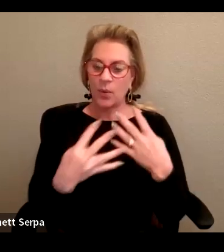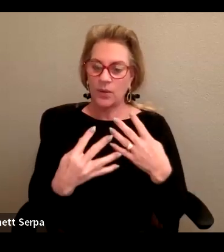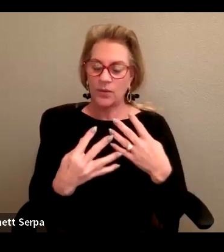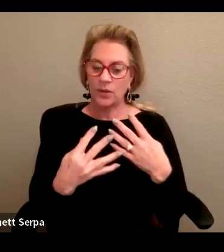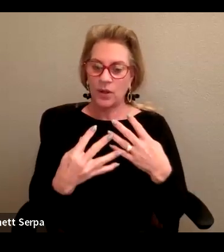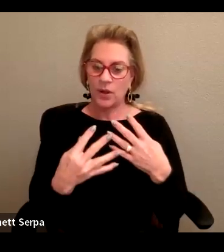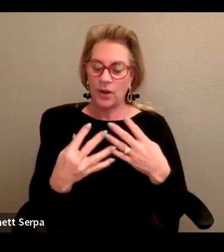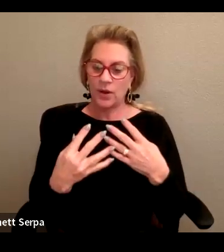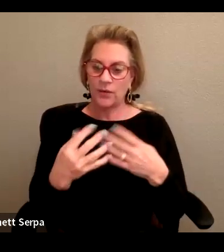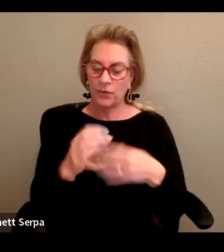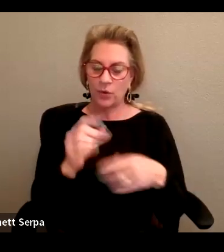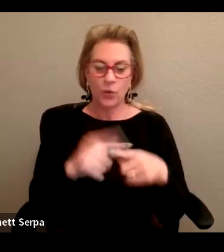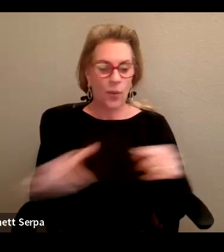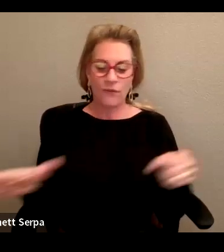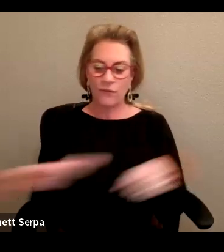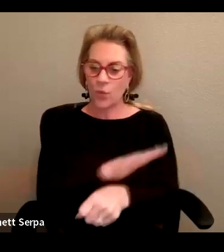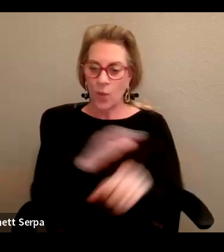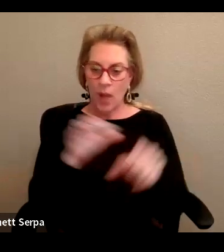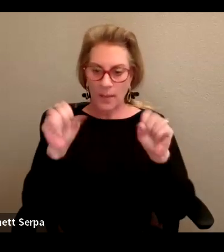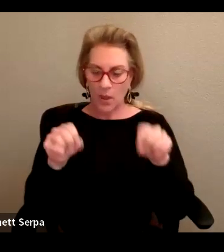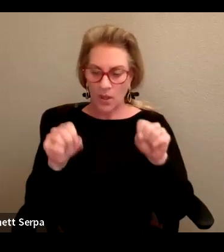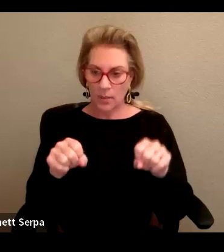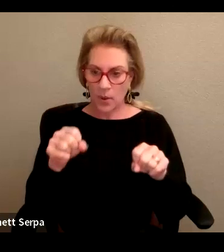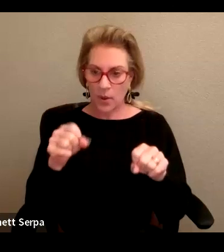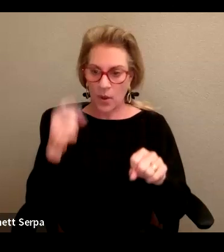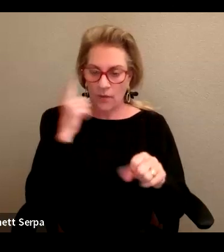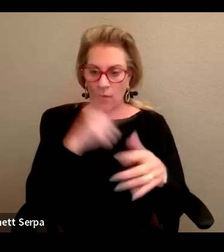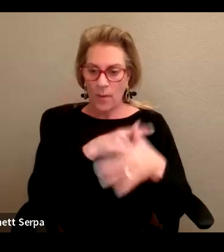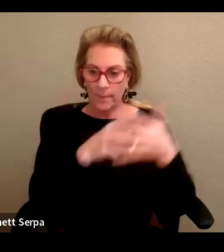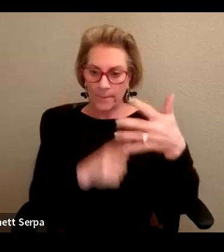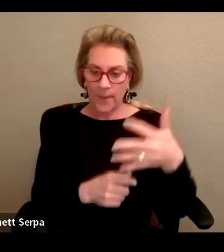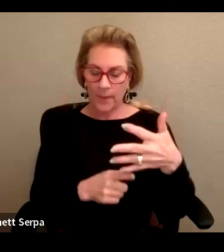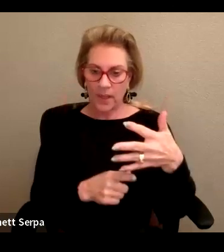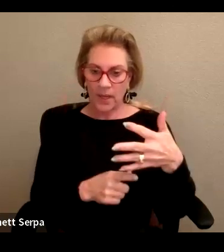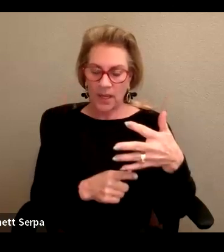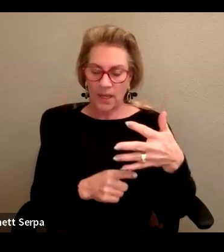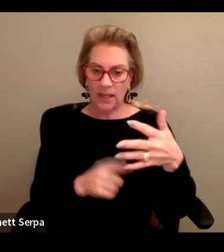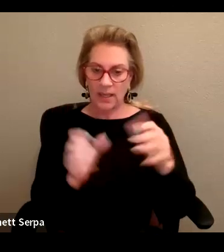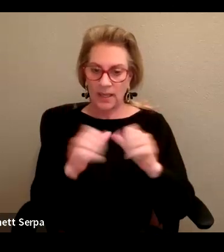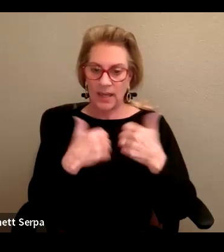the fullest extent possible for the following public institutions I mentioned those earlier